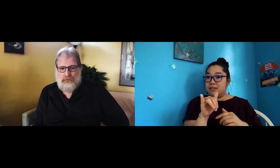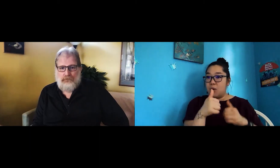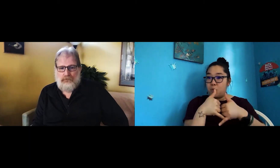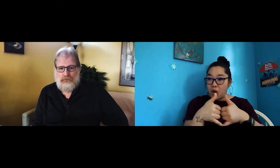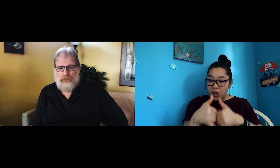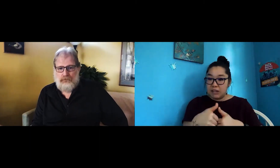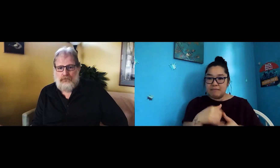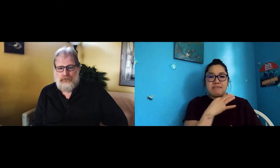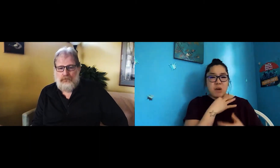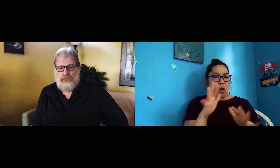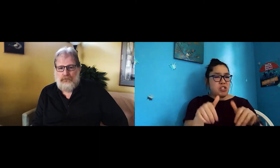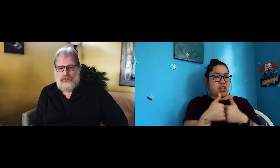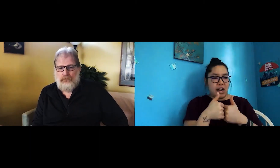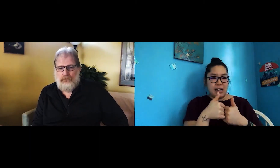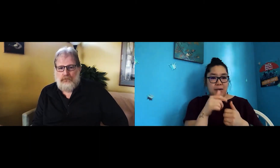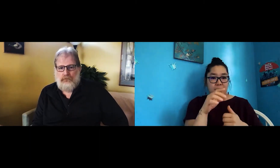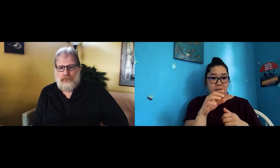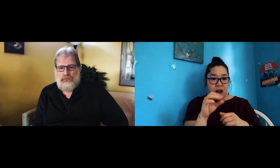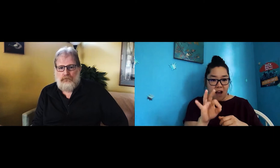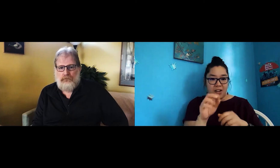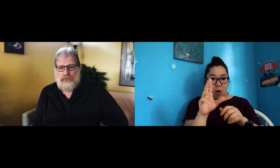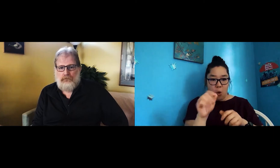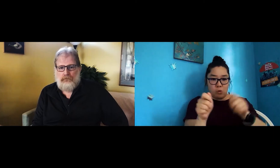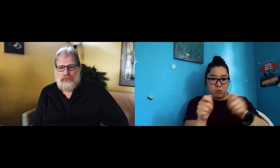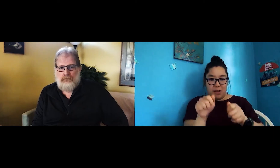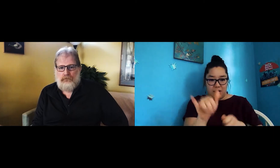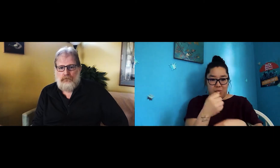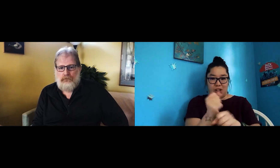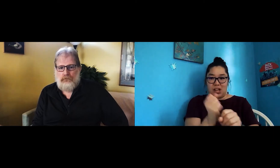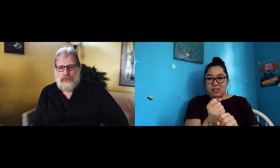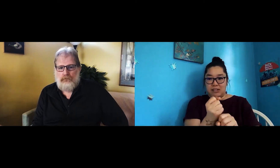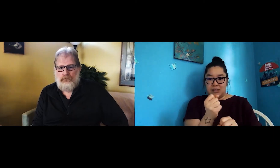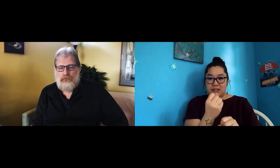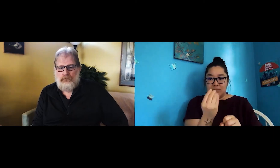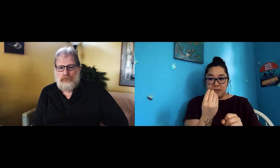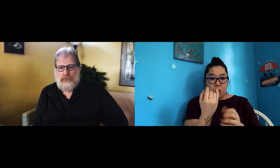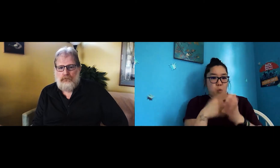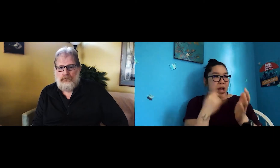from by the Gregory Awards. What are the challenges of co-directing a bilingual production?